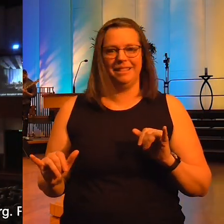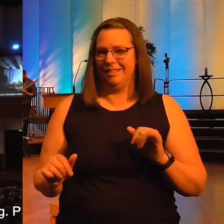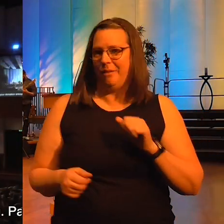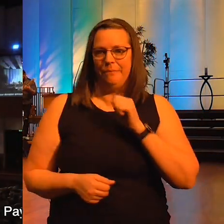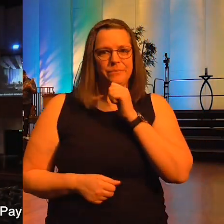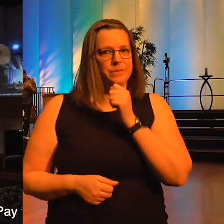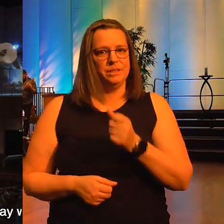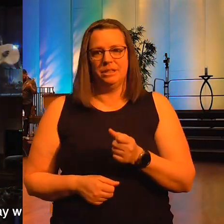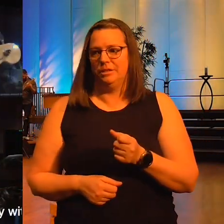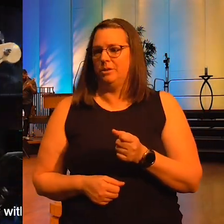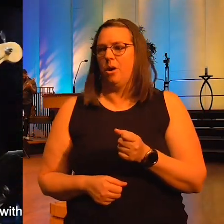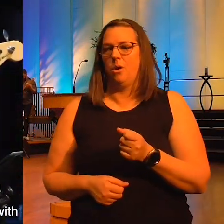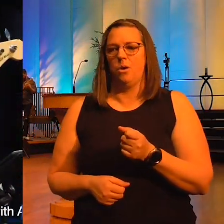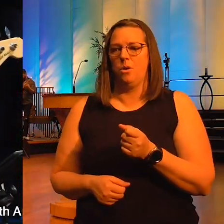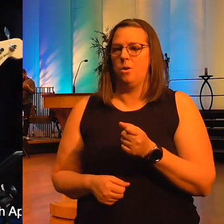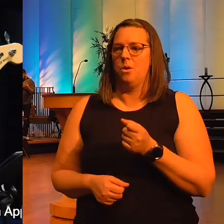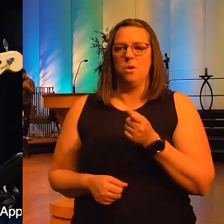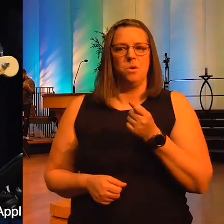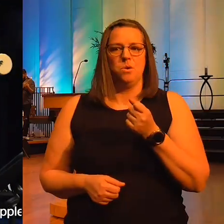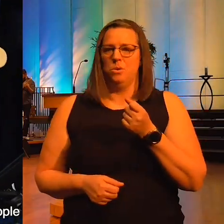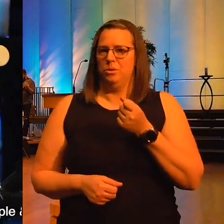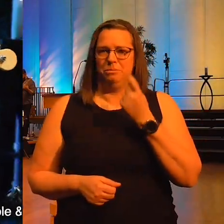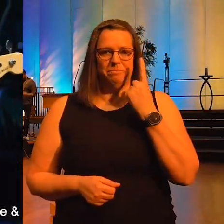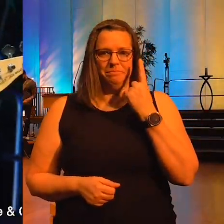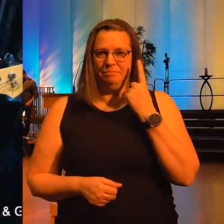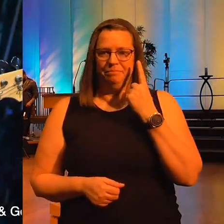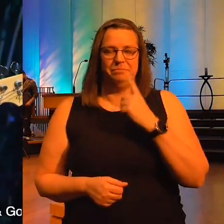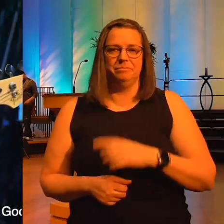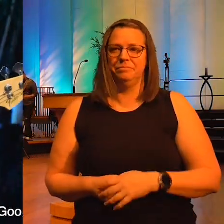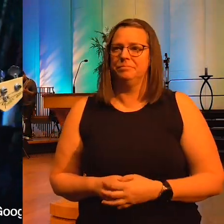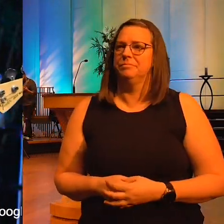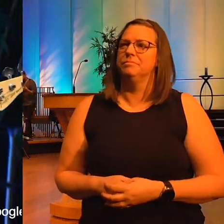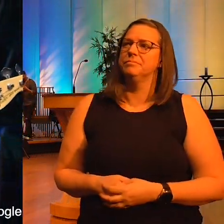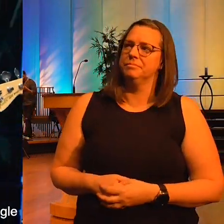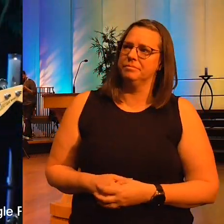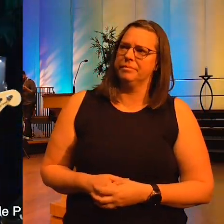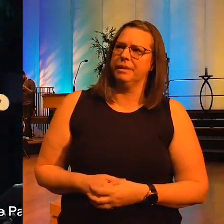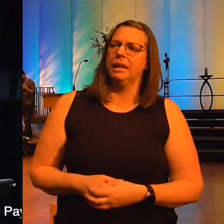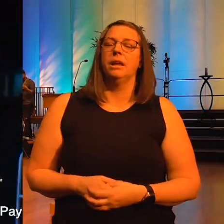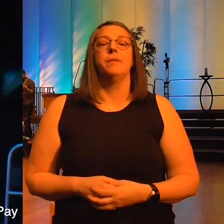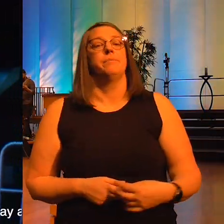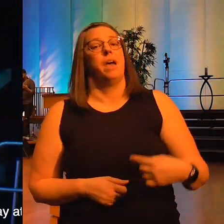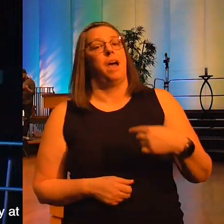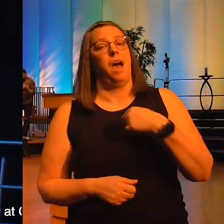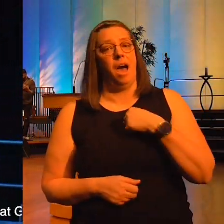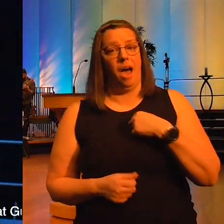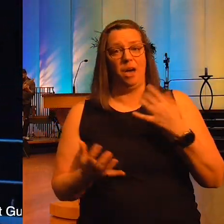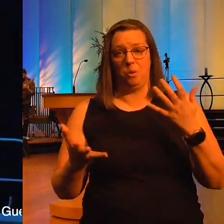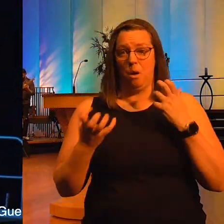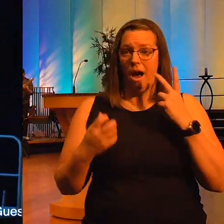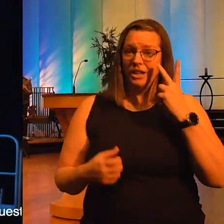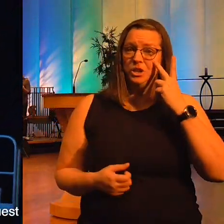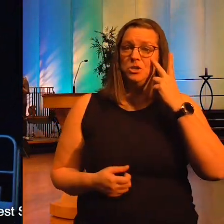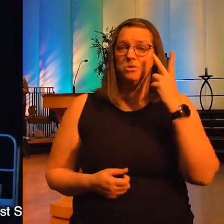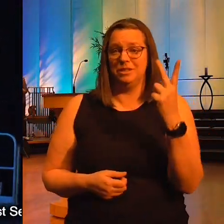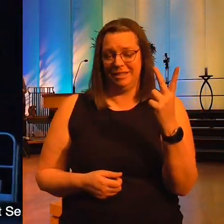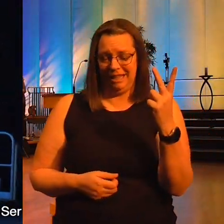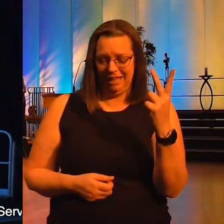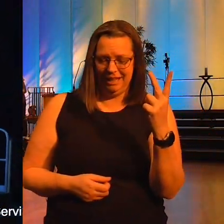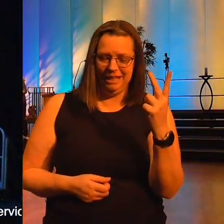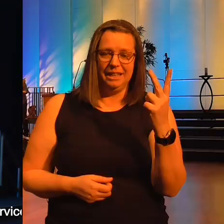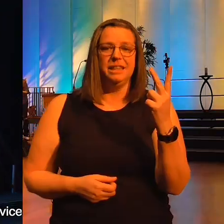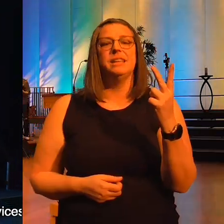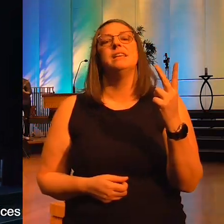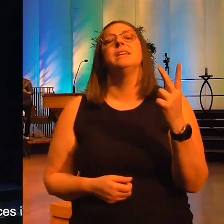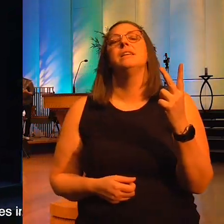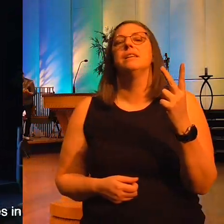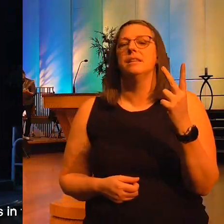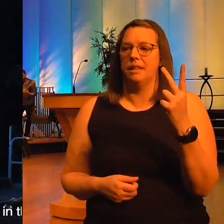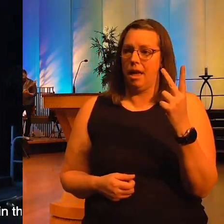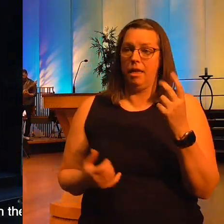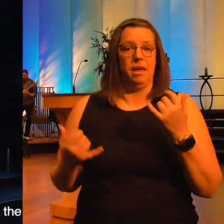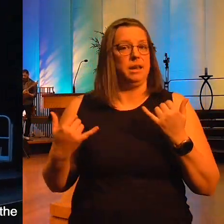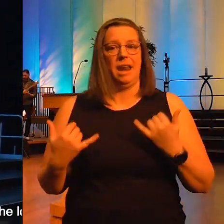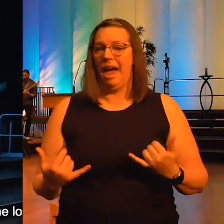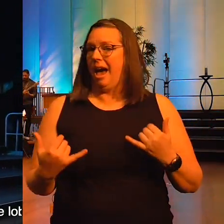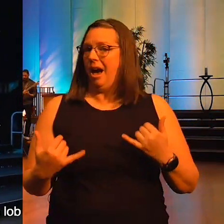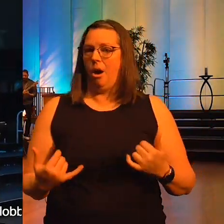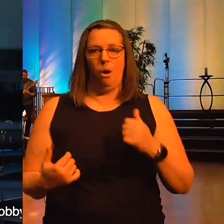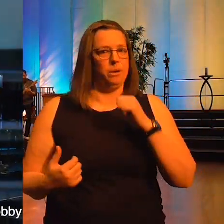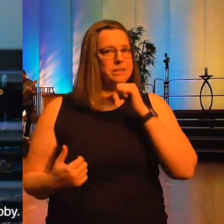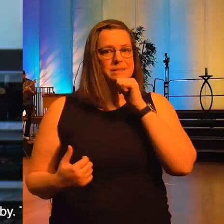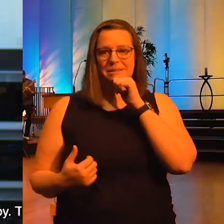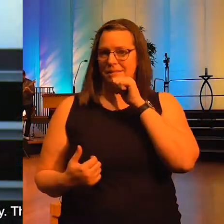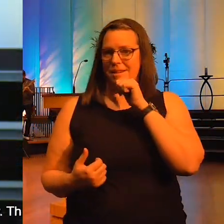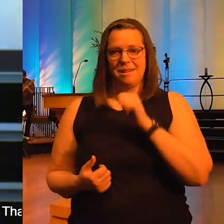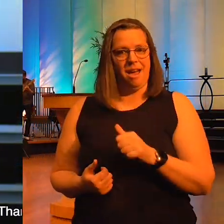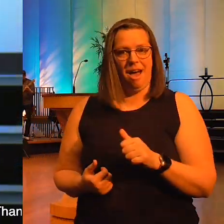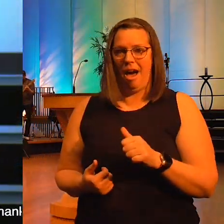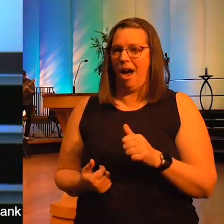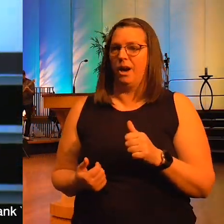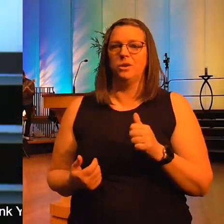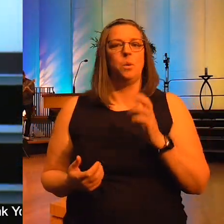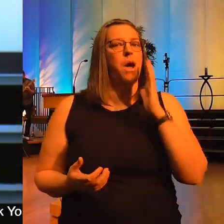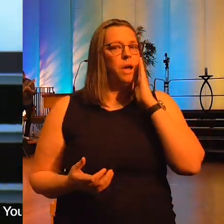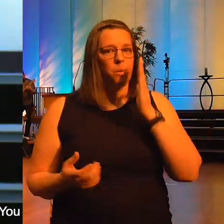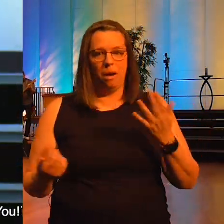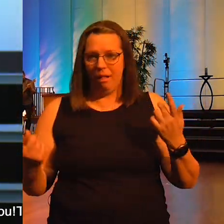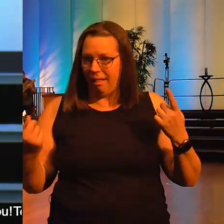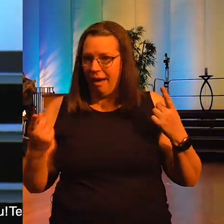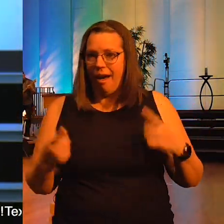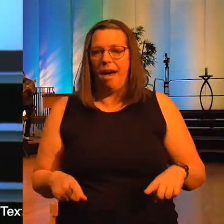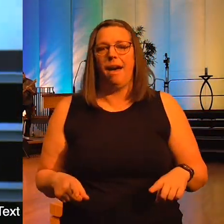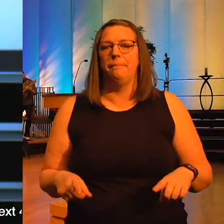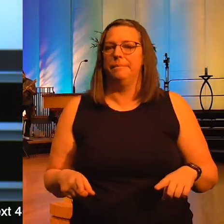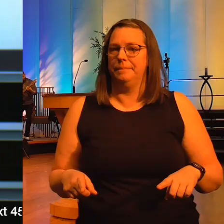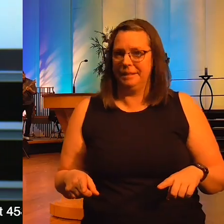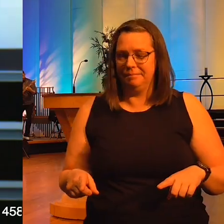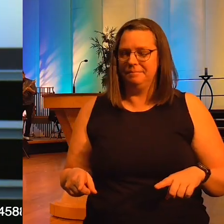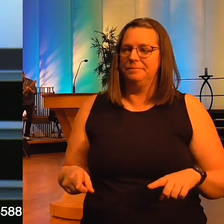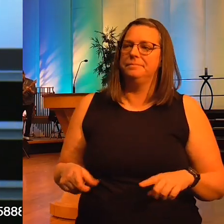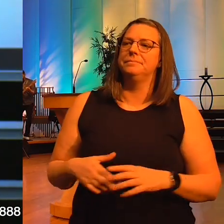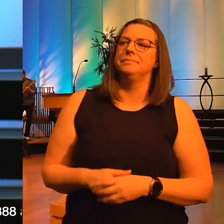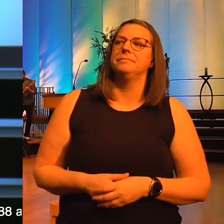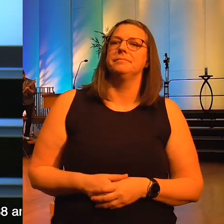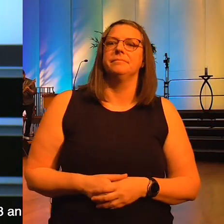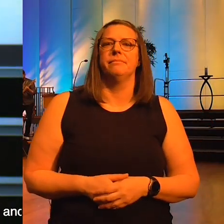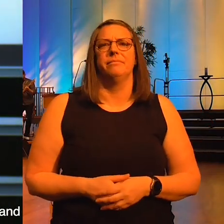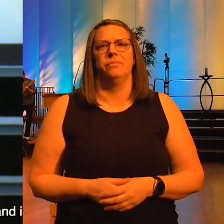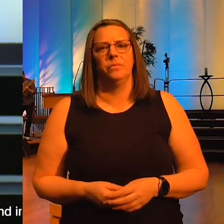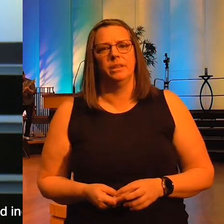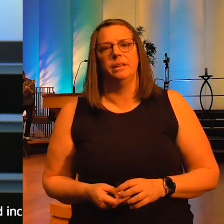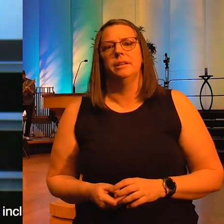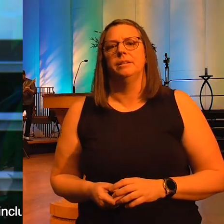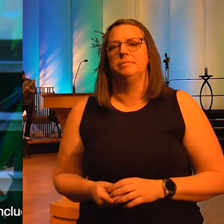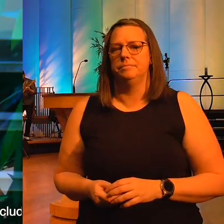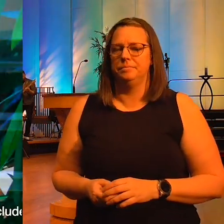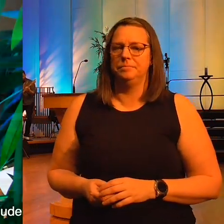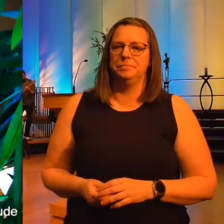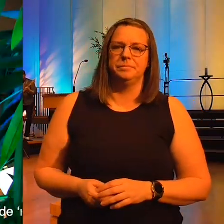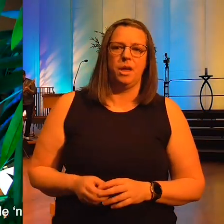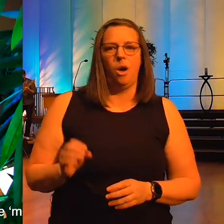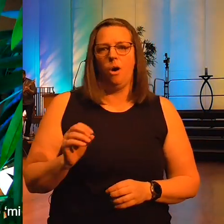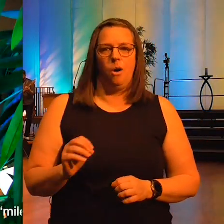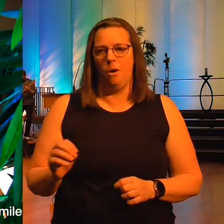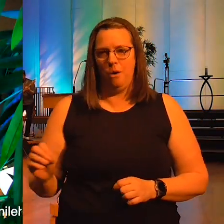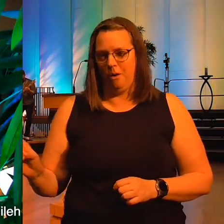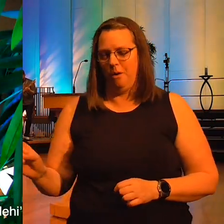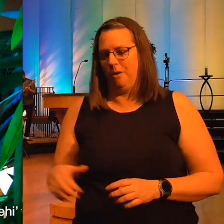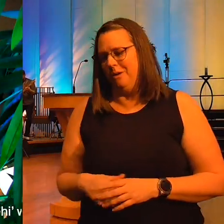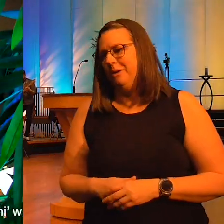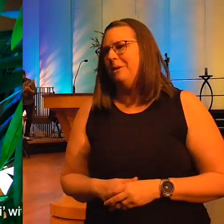Clos and I I want to see that now is in town we want to be oh it's all on